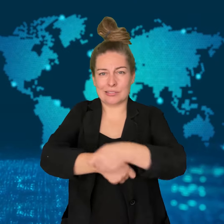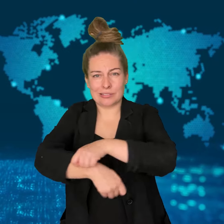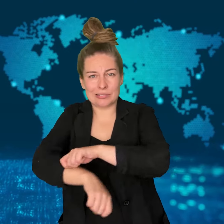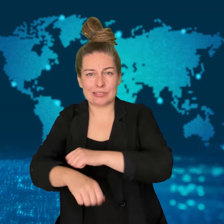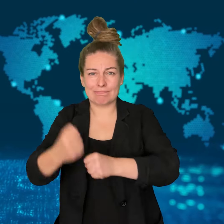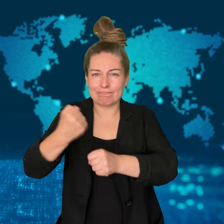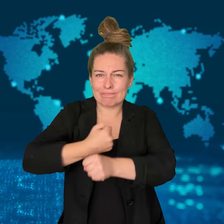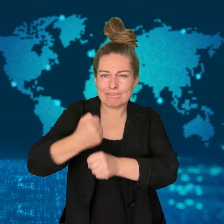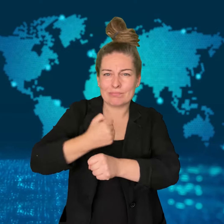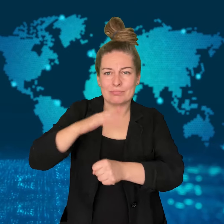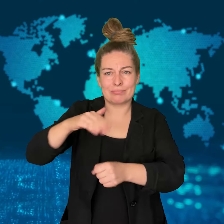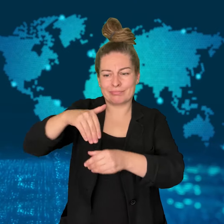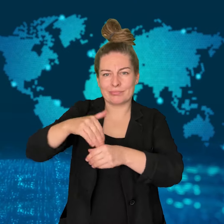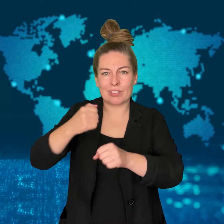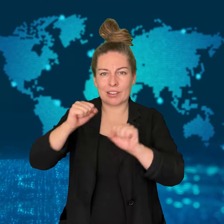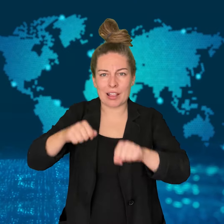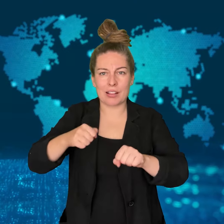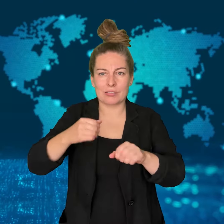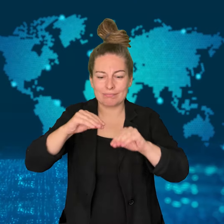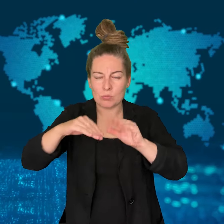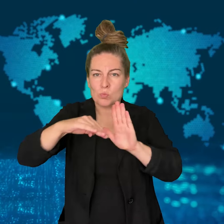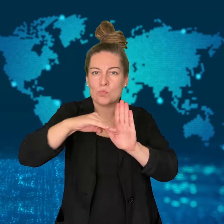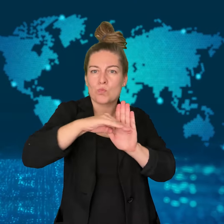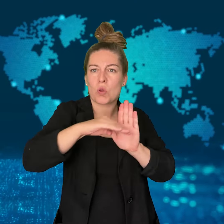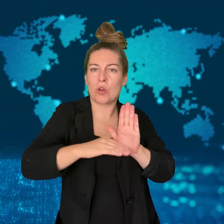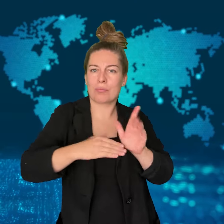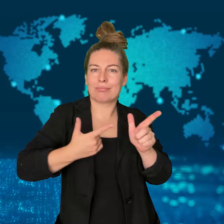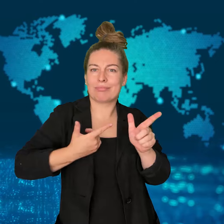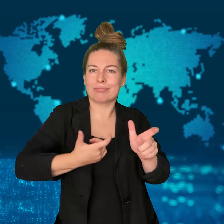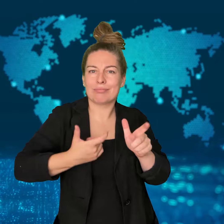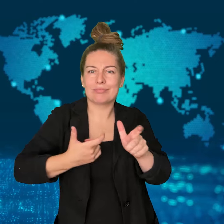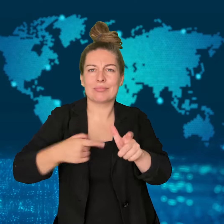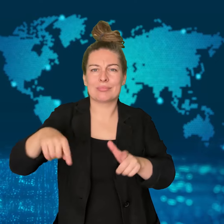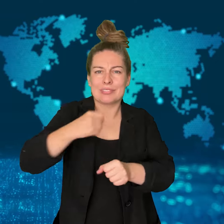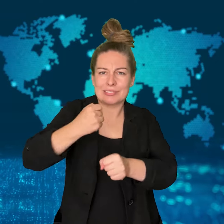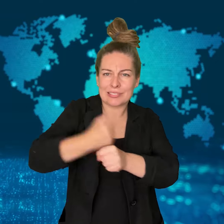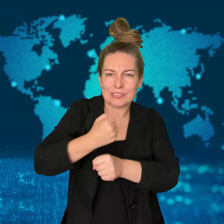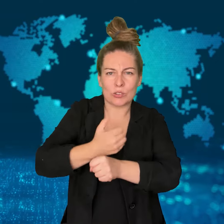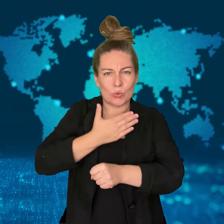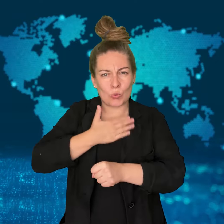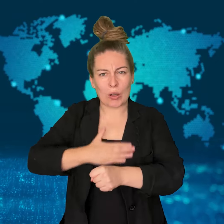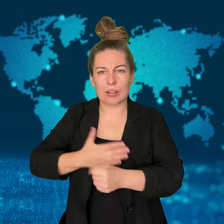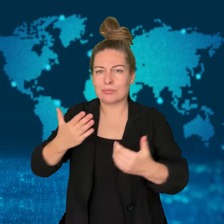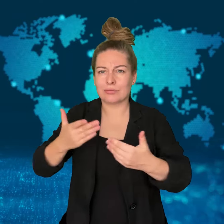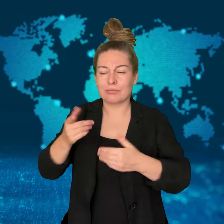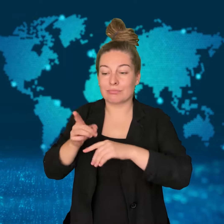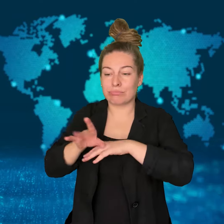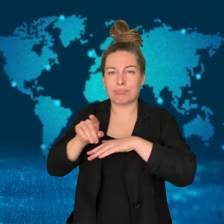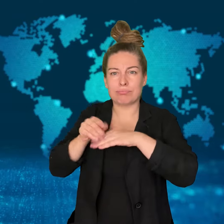Ukraine has worked to ramp up its own domestic weapons program